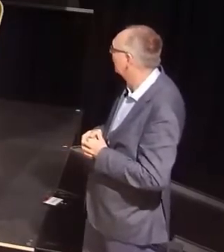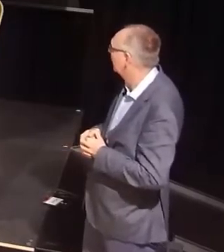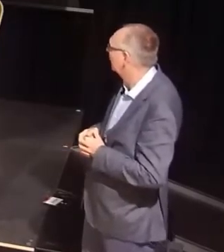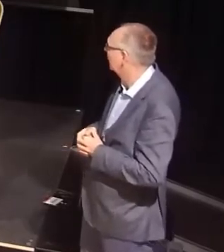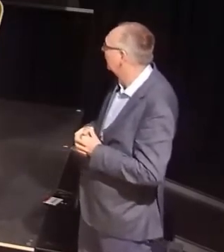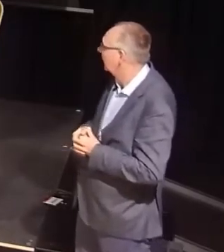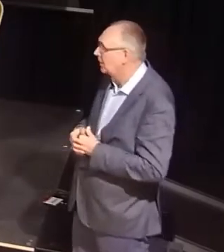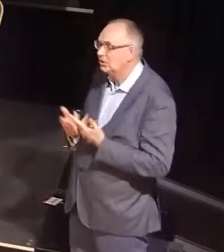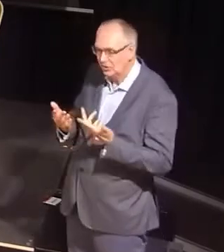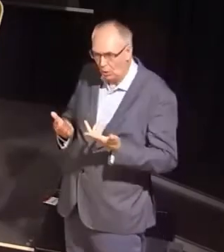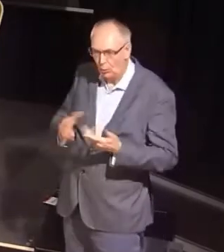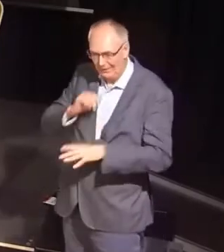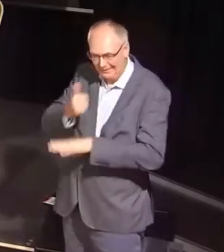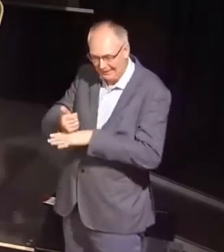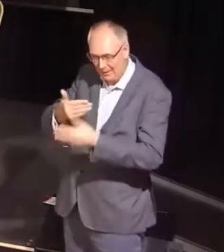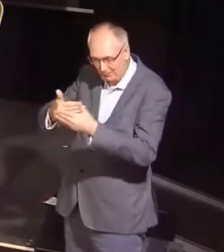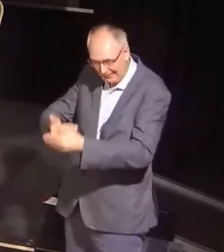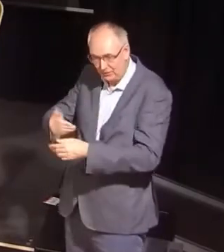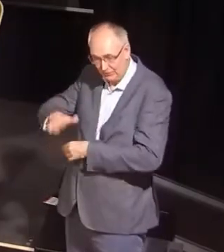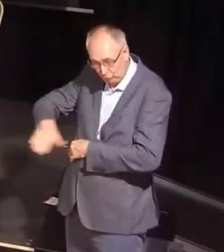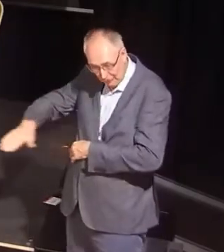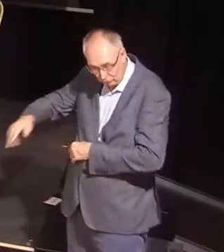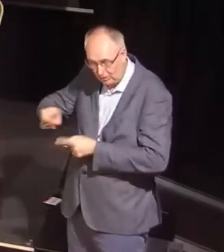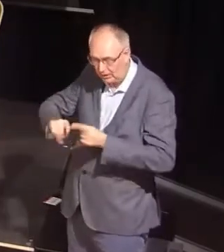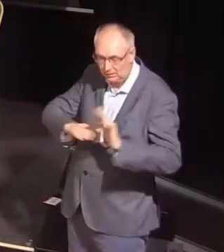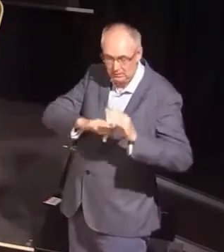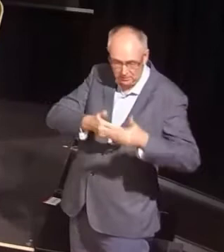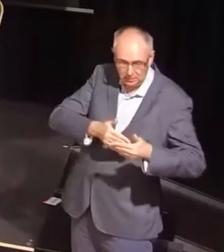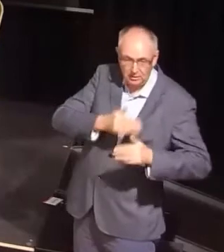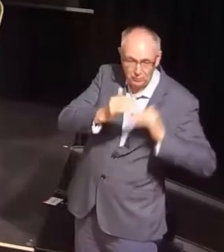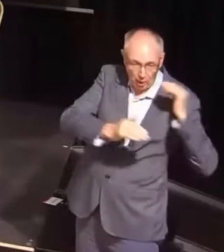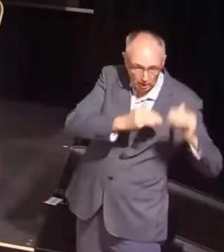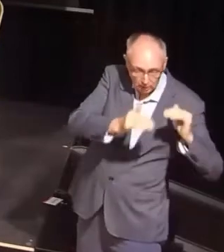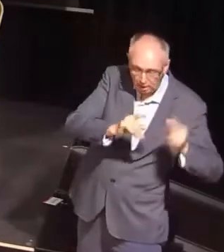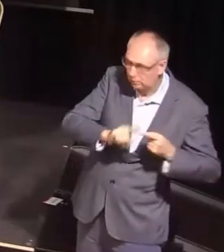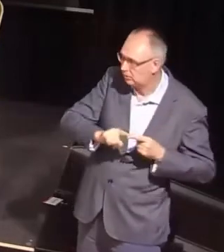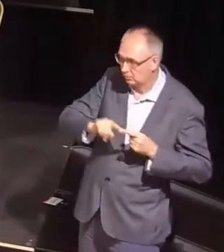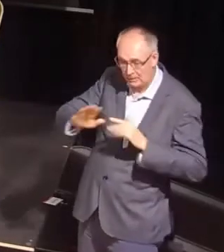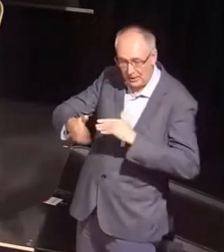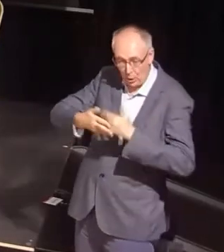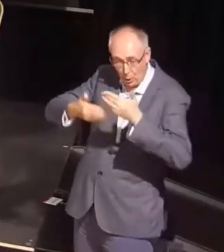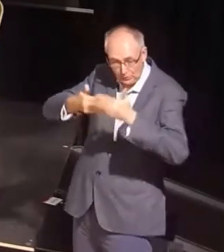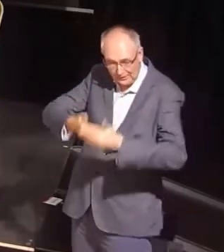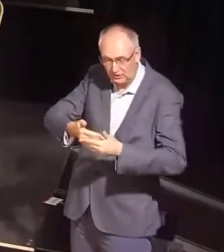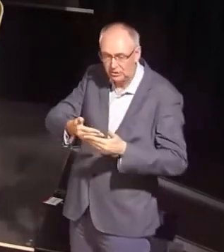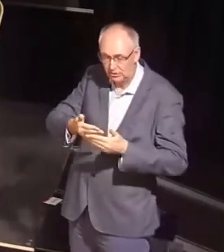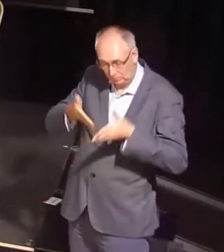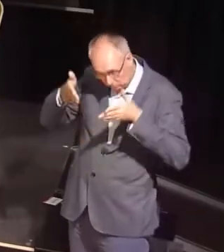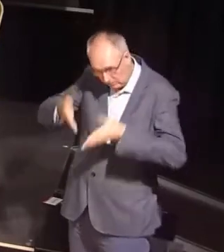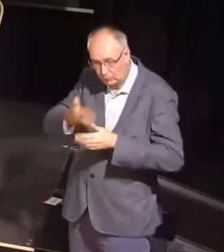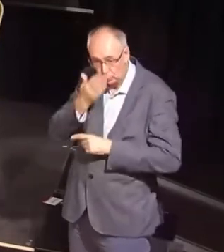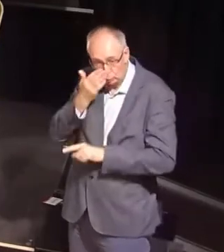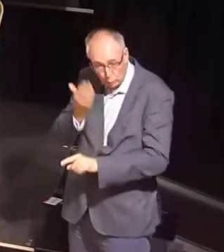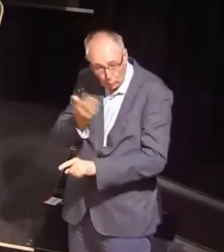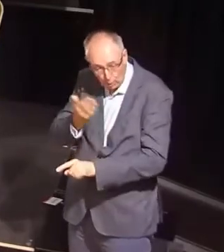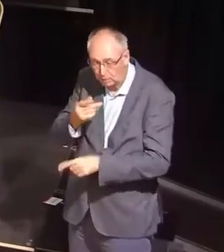and we do sessions for adults, we do closed sessions for schools and other organisations, we do home school groups